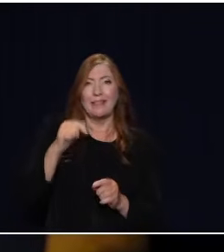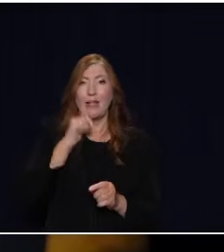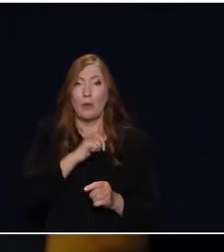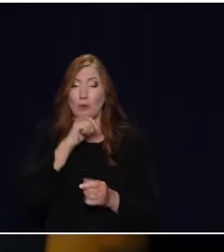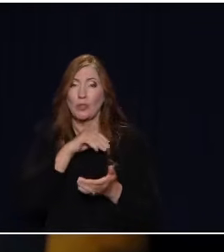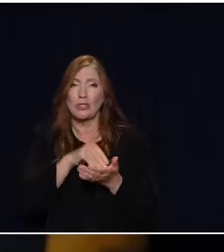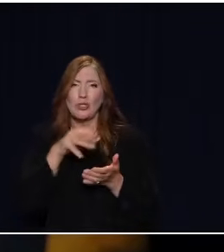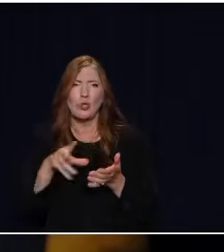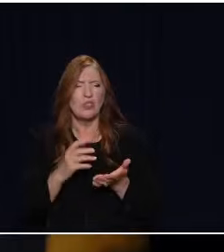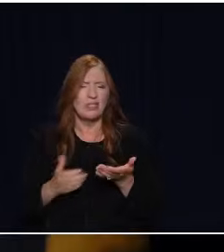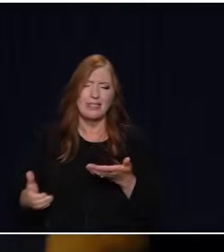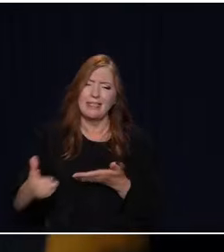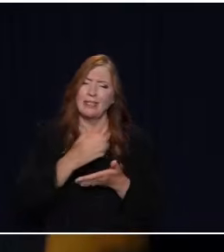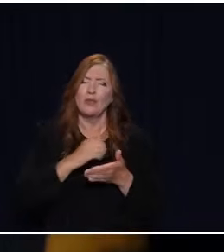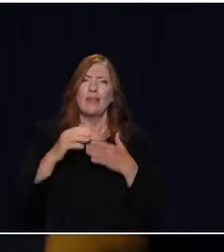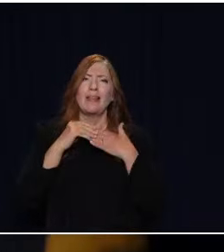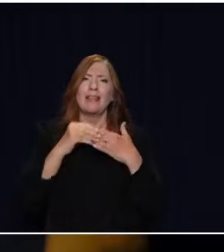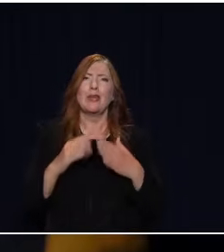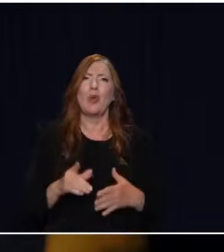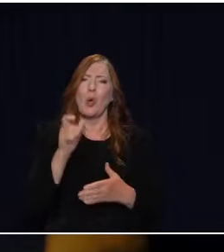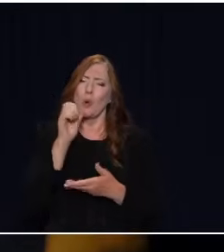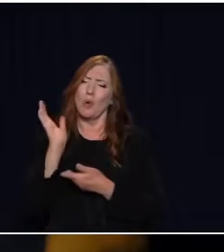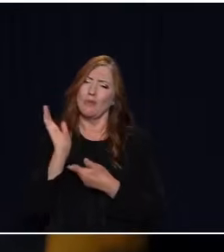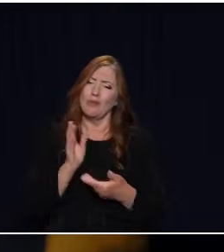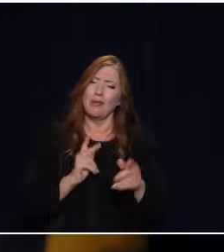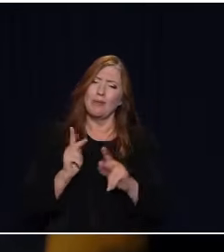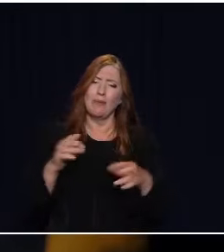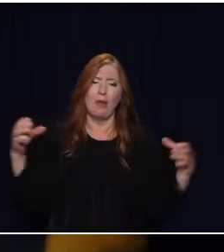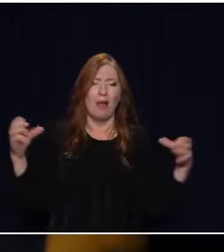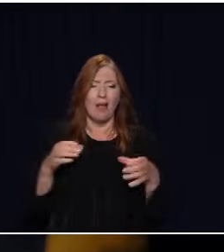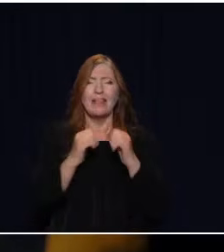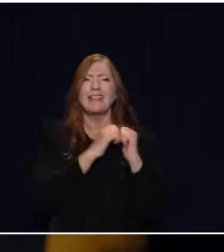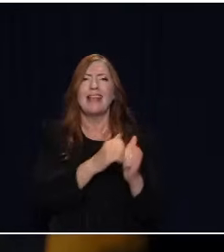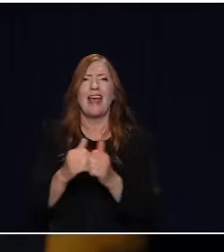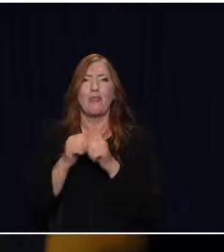PERSPECTIVES ON THE FUTURE